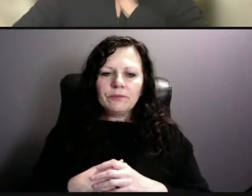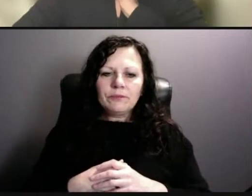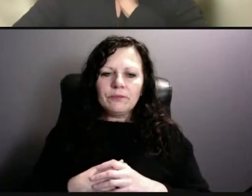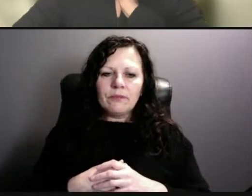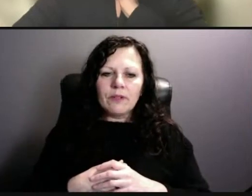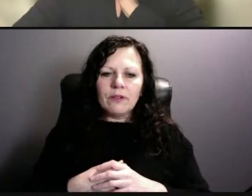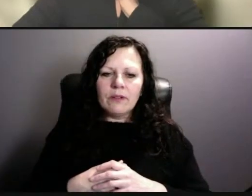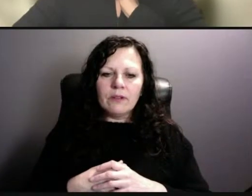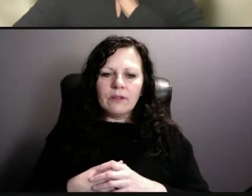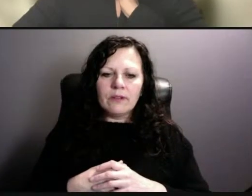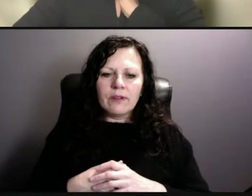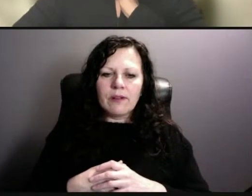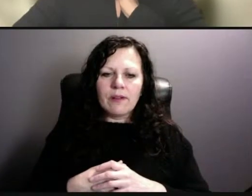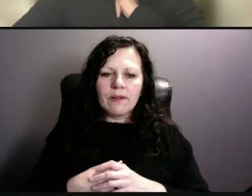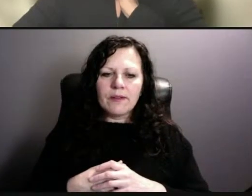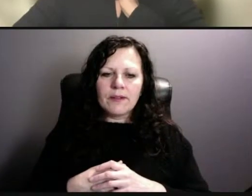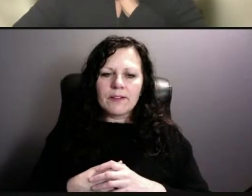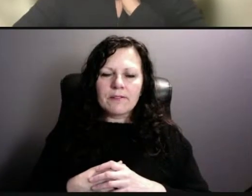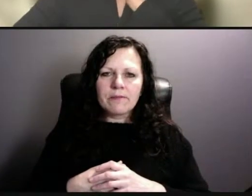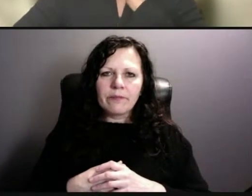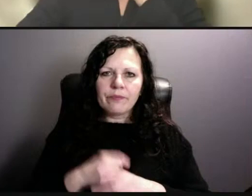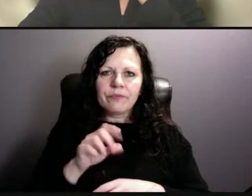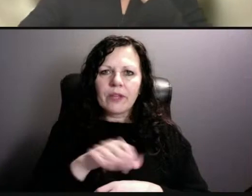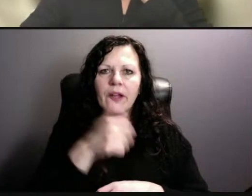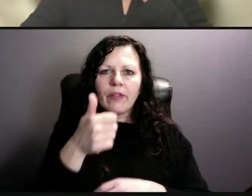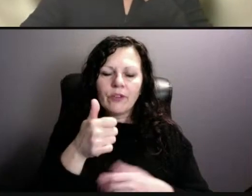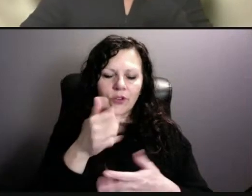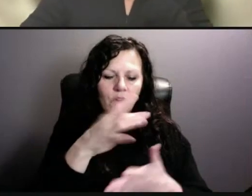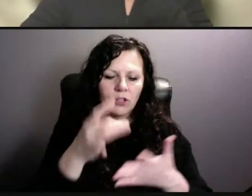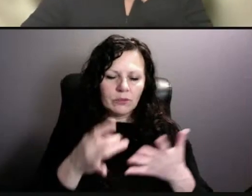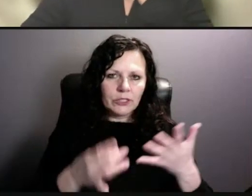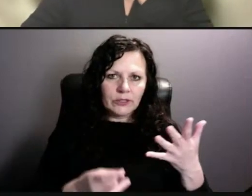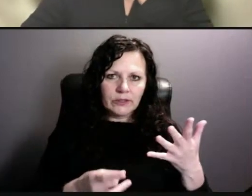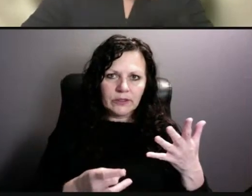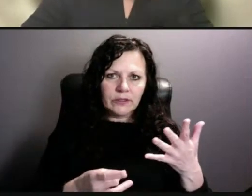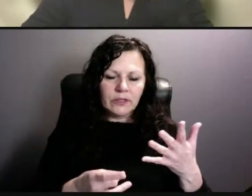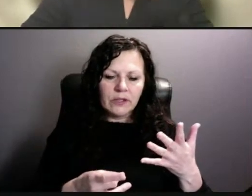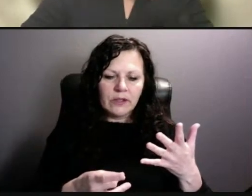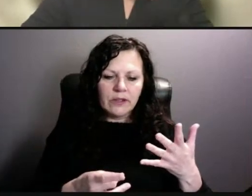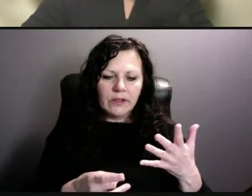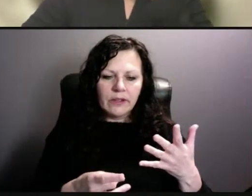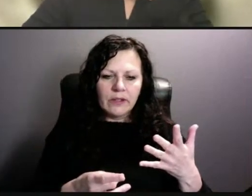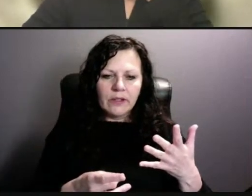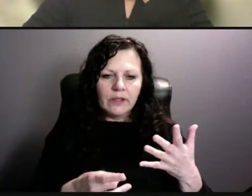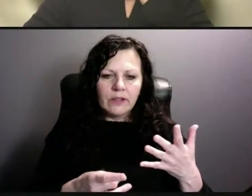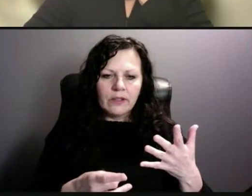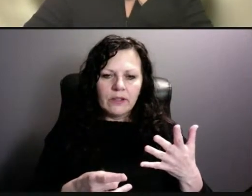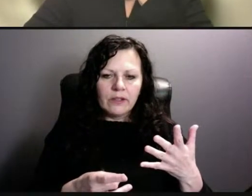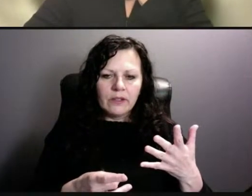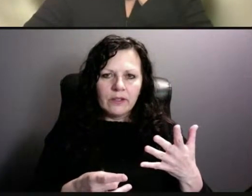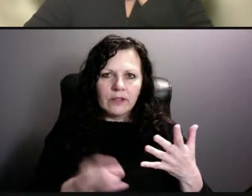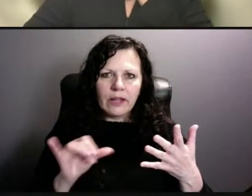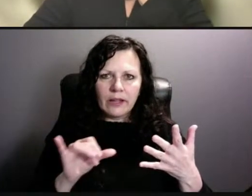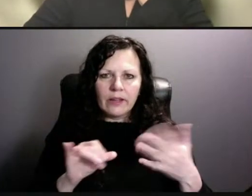REALLY INTERESTED IN AND